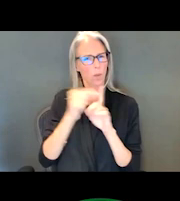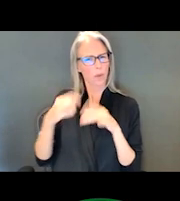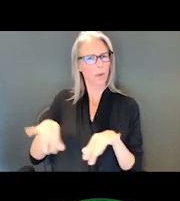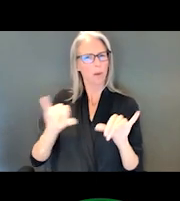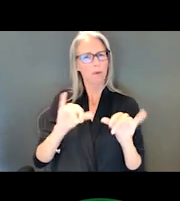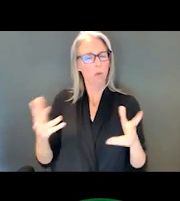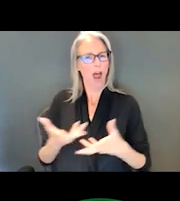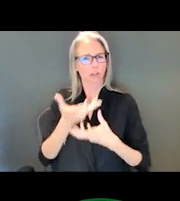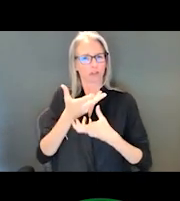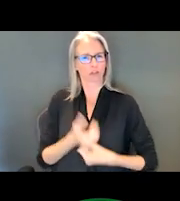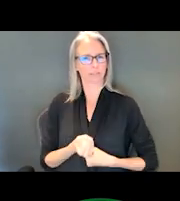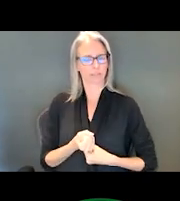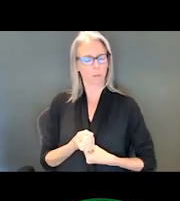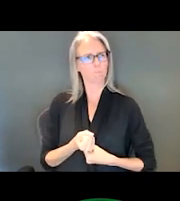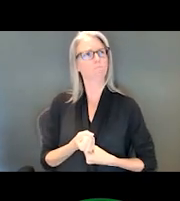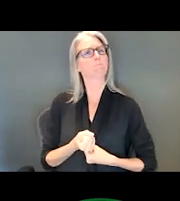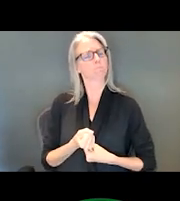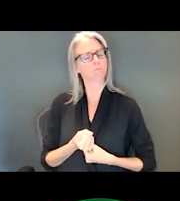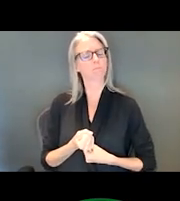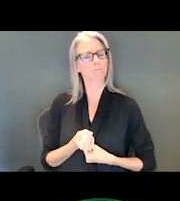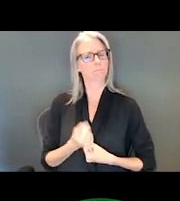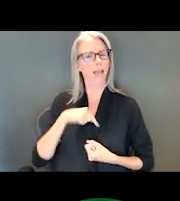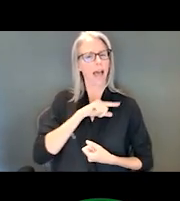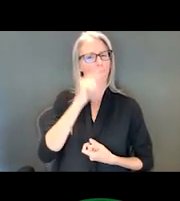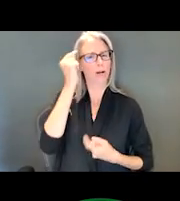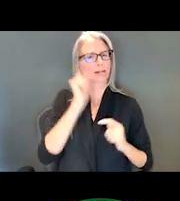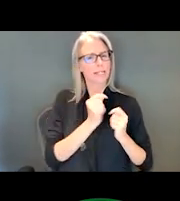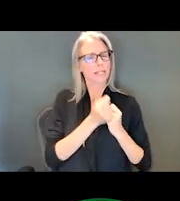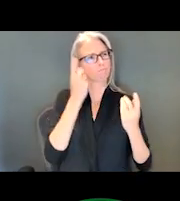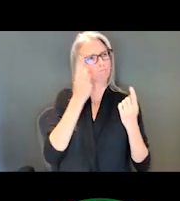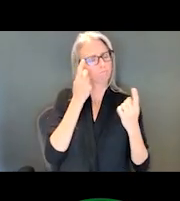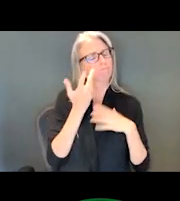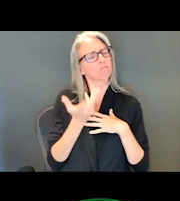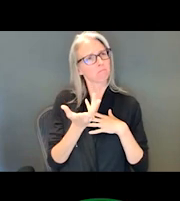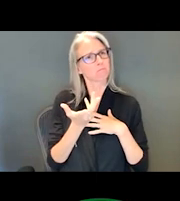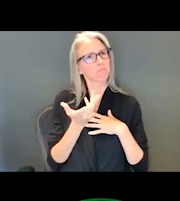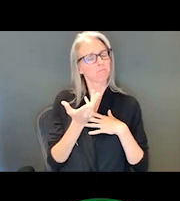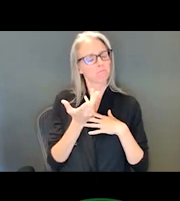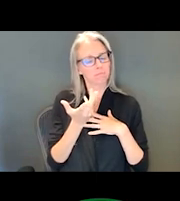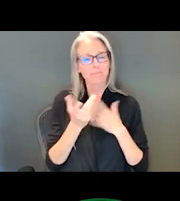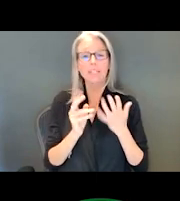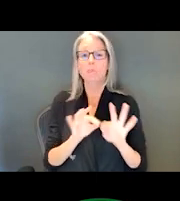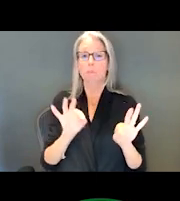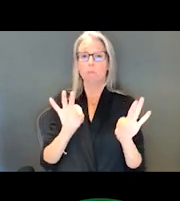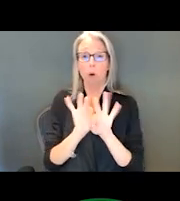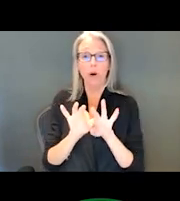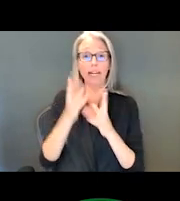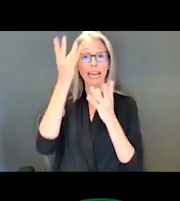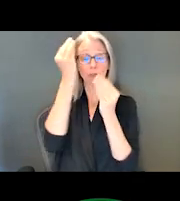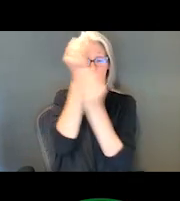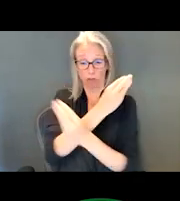And, and we need to gather multiple perspectives on, on accessibility of the same location